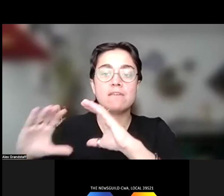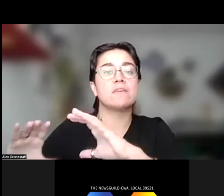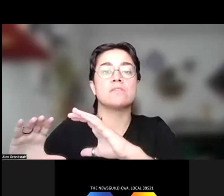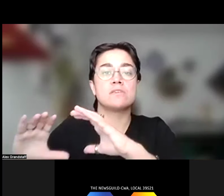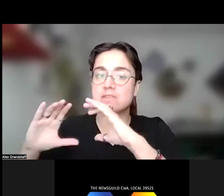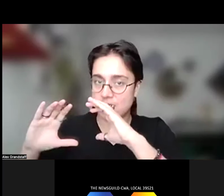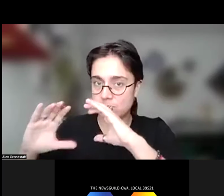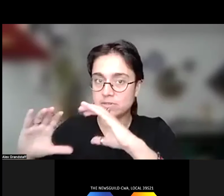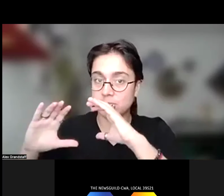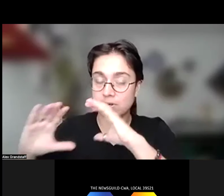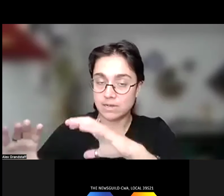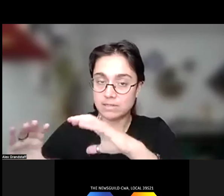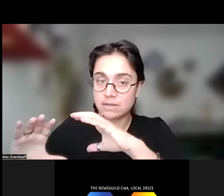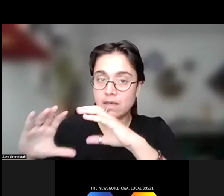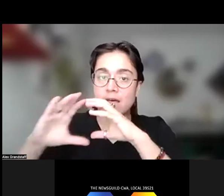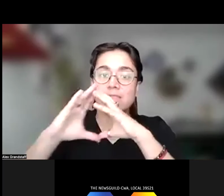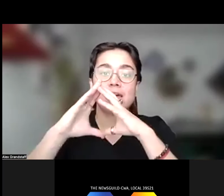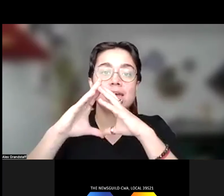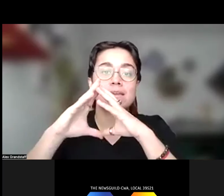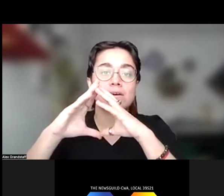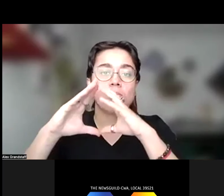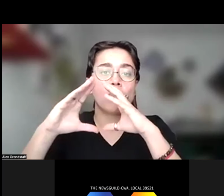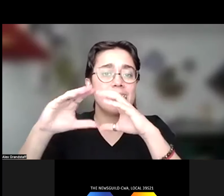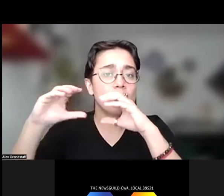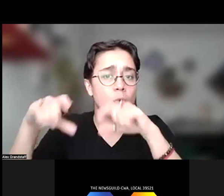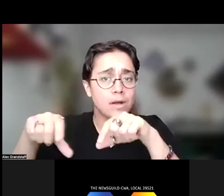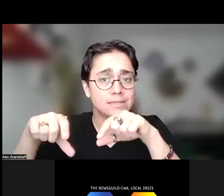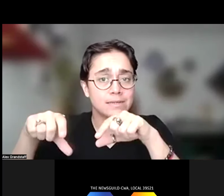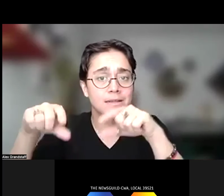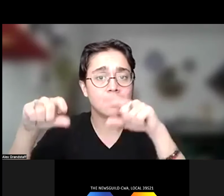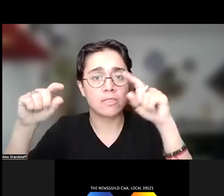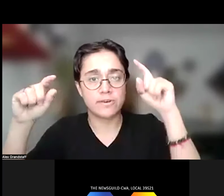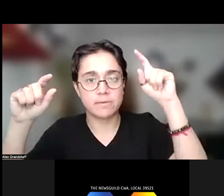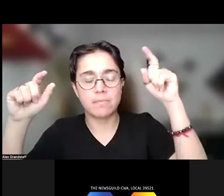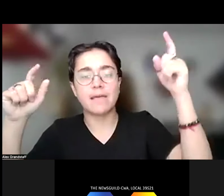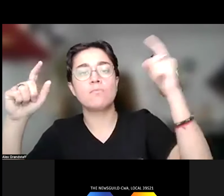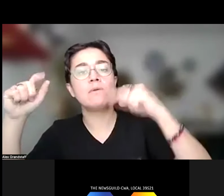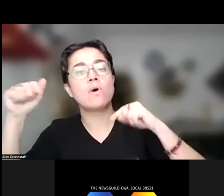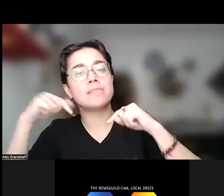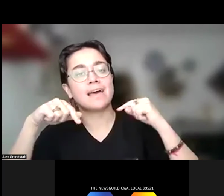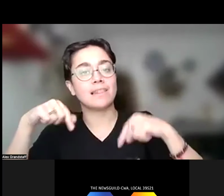home and community-based services are given to the disabled communities,